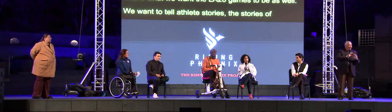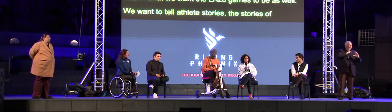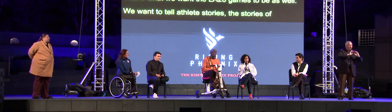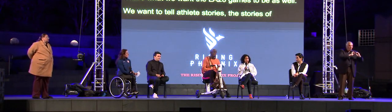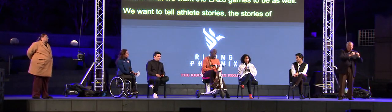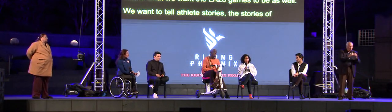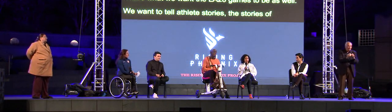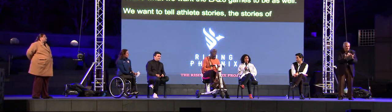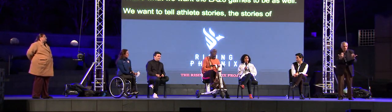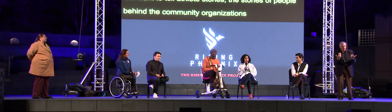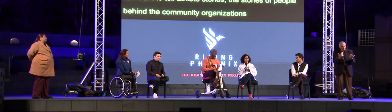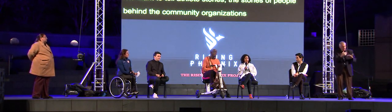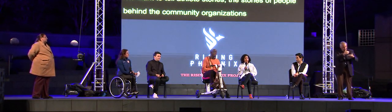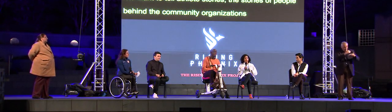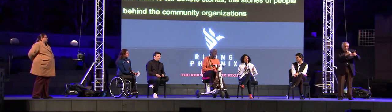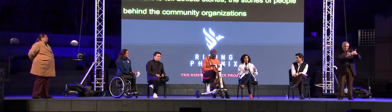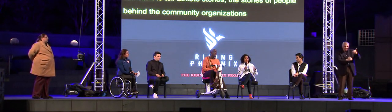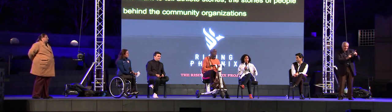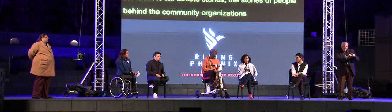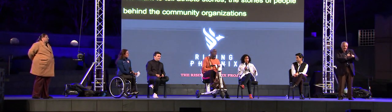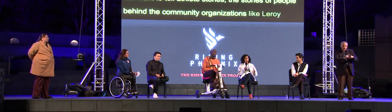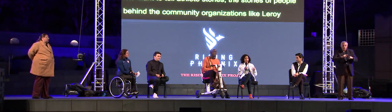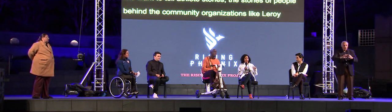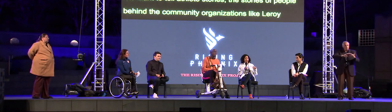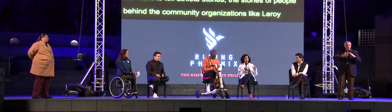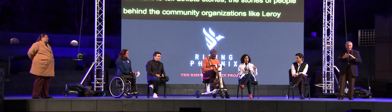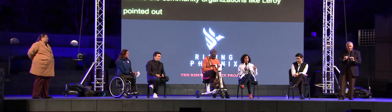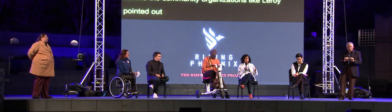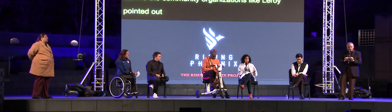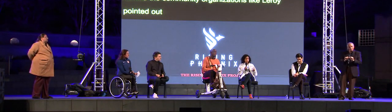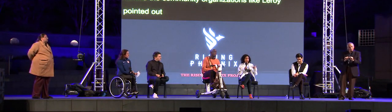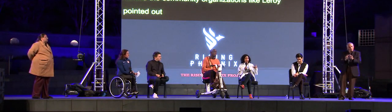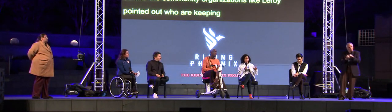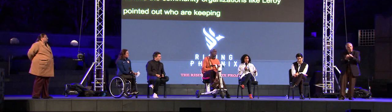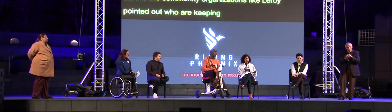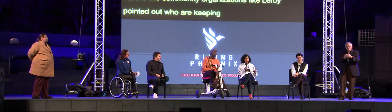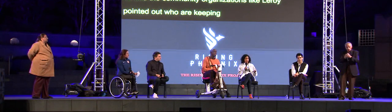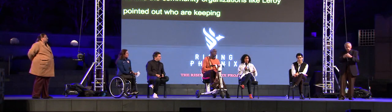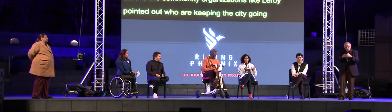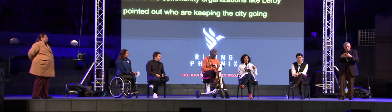like Leroy pointed out, who are keeping the city going and growing and thriving.